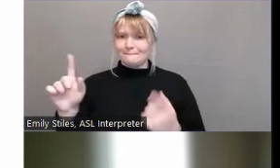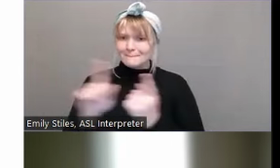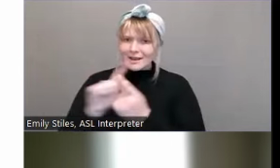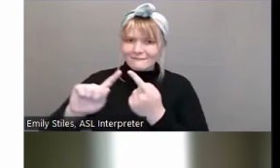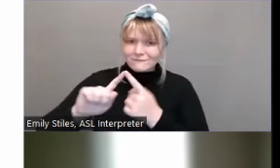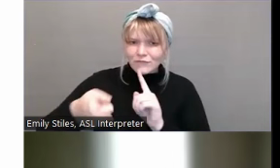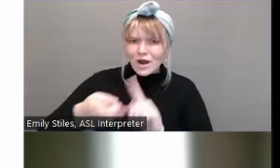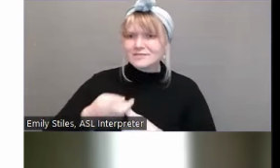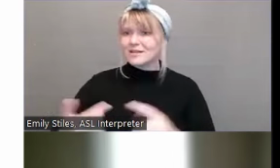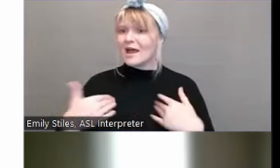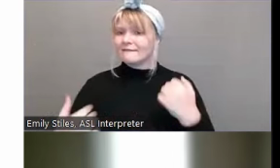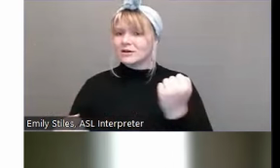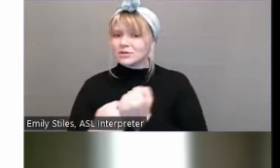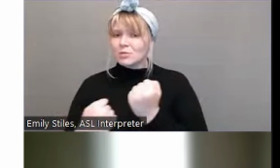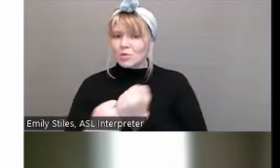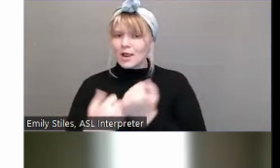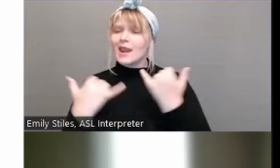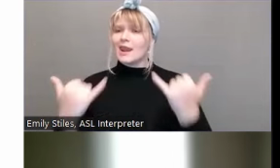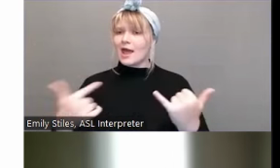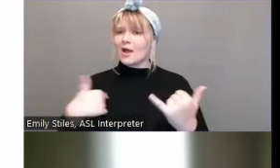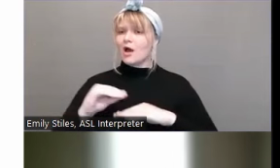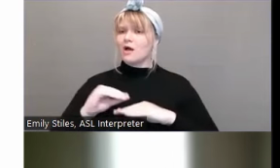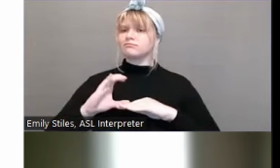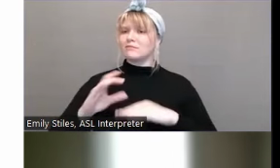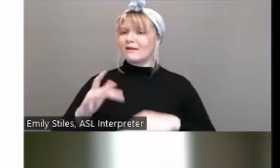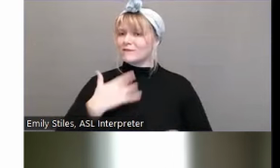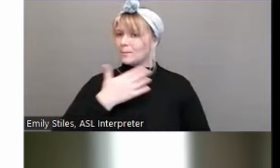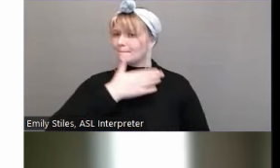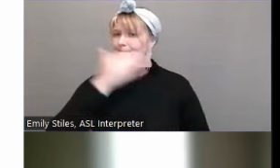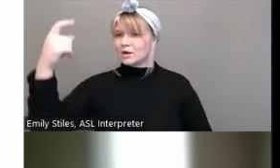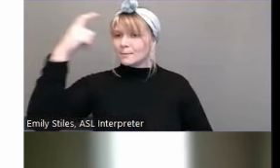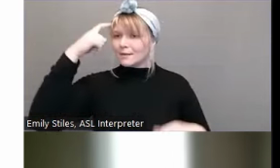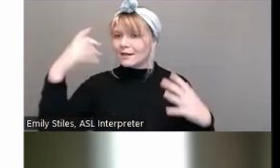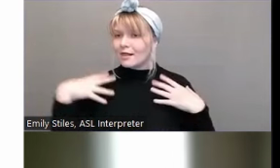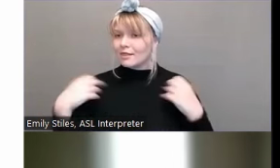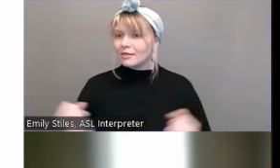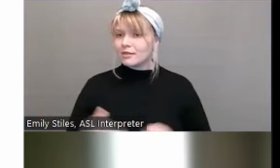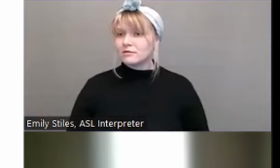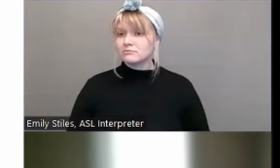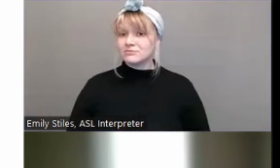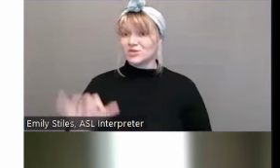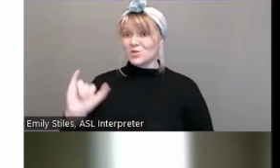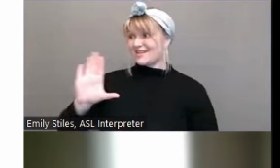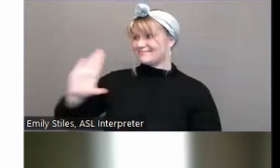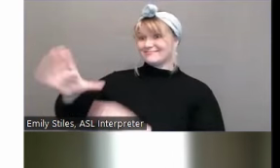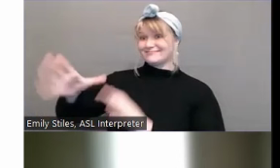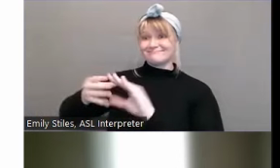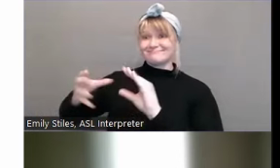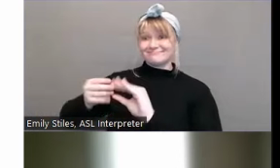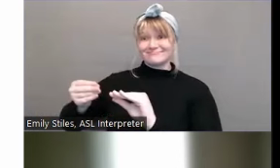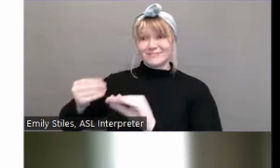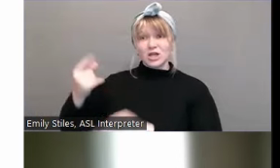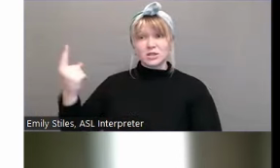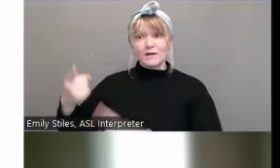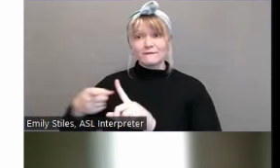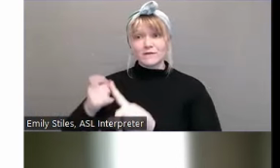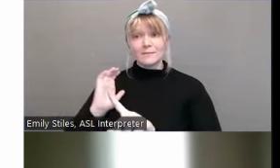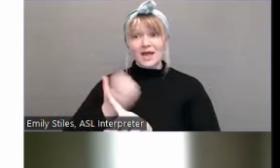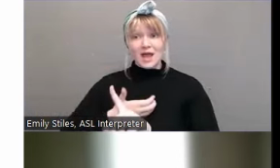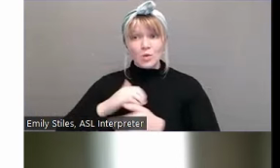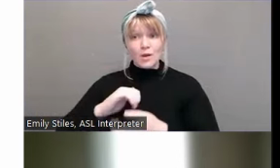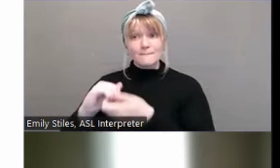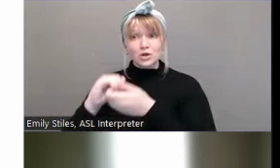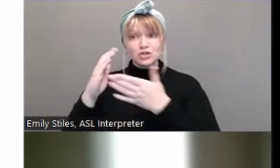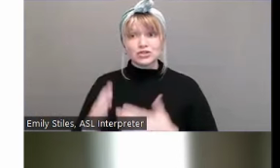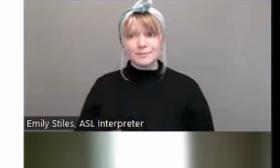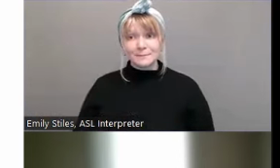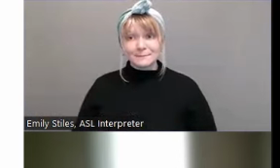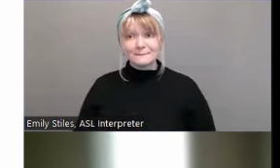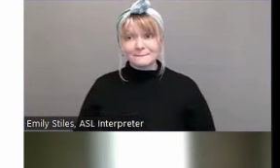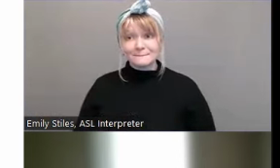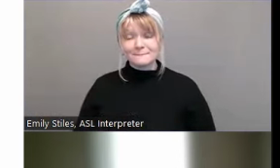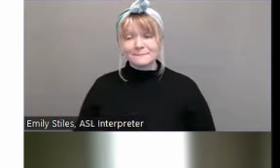So, that is a real-world kind of experience from someone our partnership has helped.